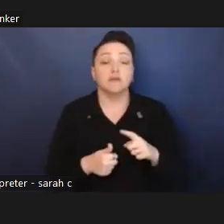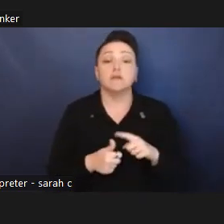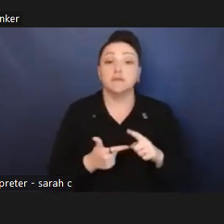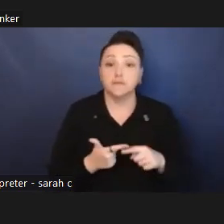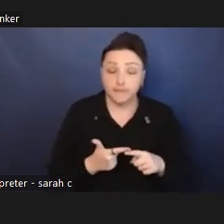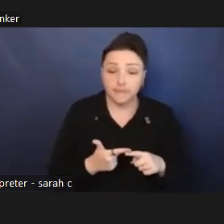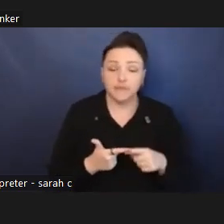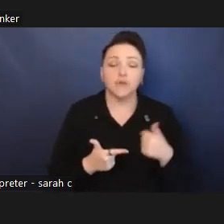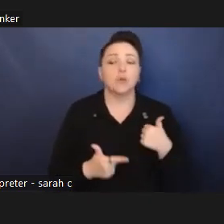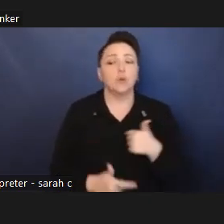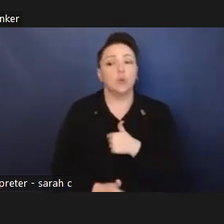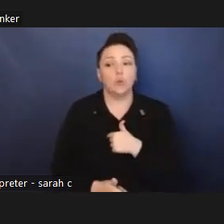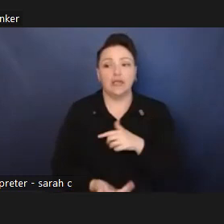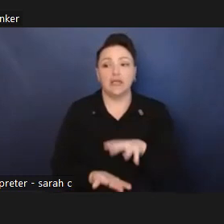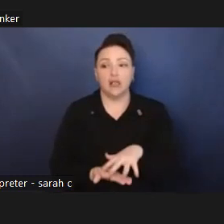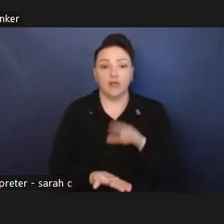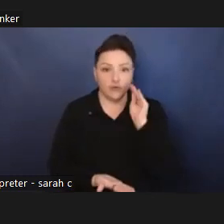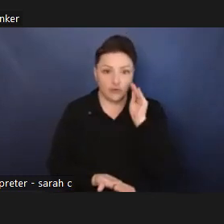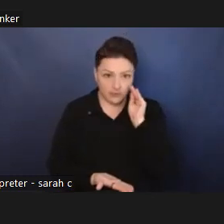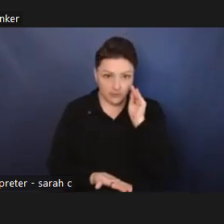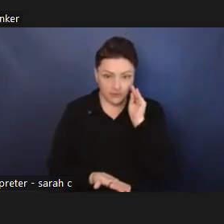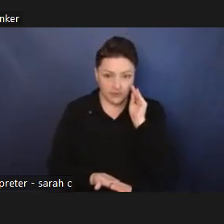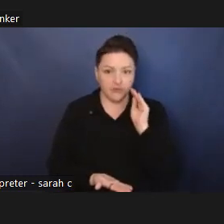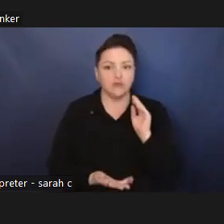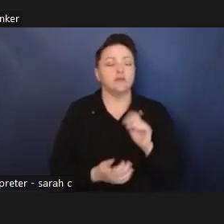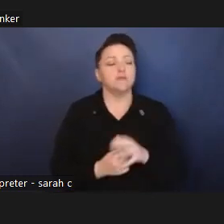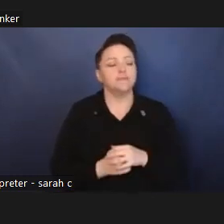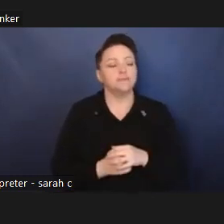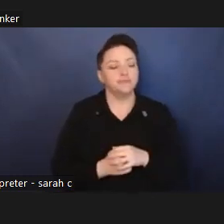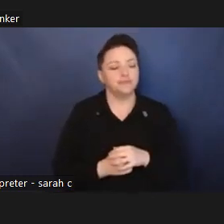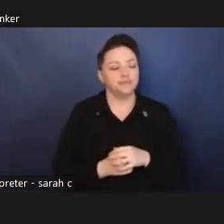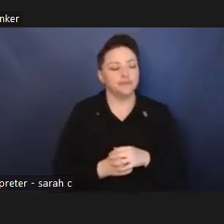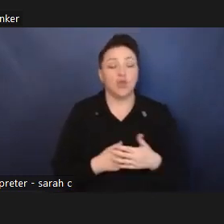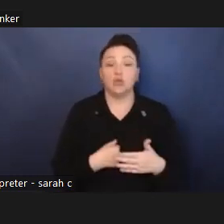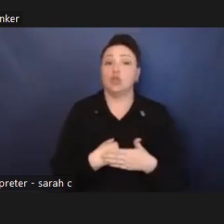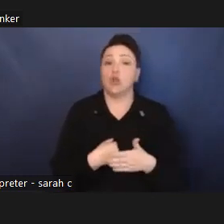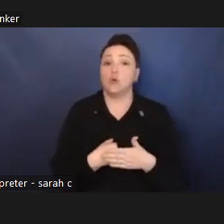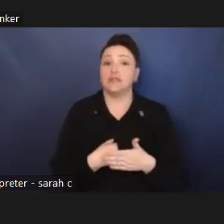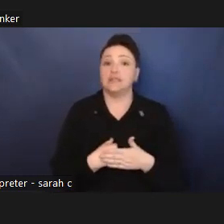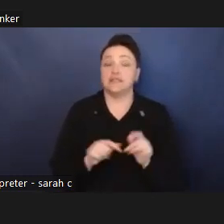out that our people are misunderstanding the notices about the other policy which